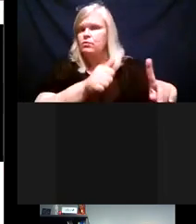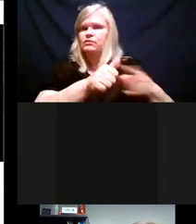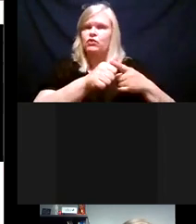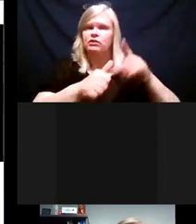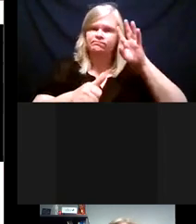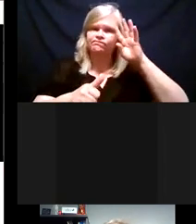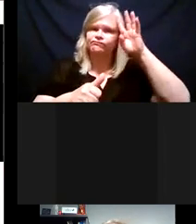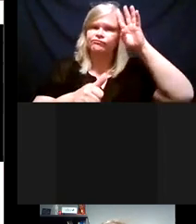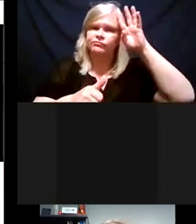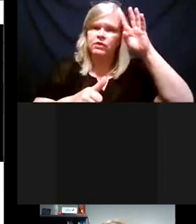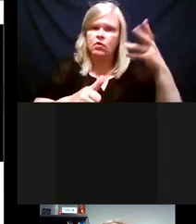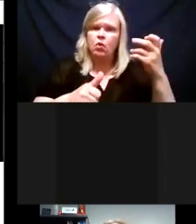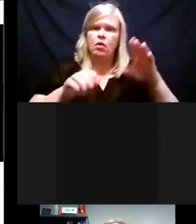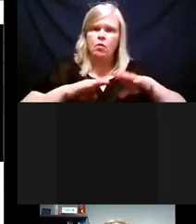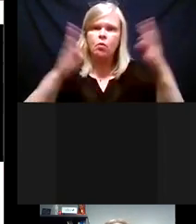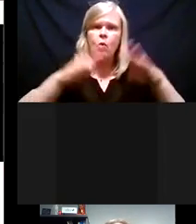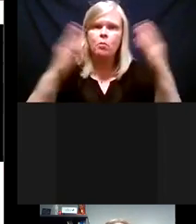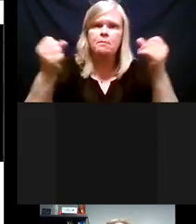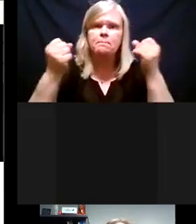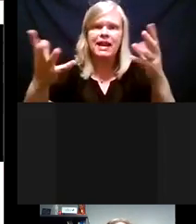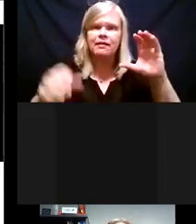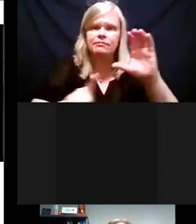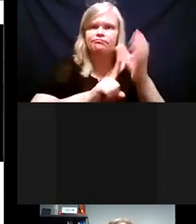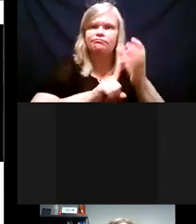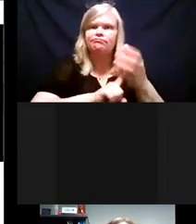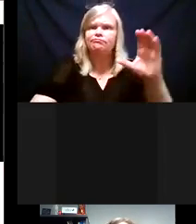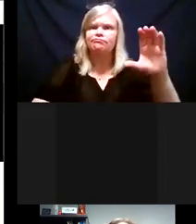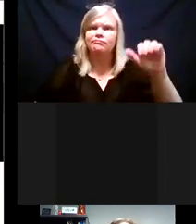THEY WANTED TO OPEN UP A LOT OF CASES THAT PREVIOUSLY WERE TIME